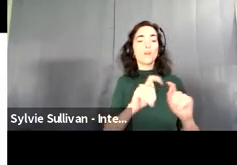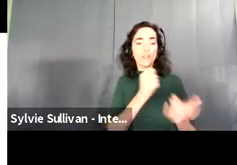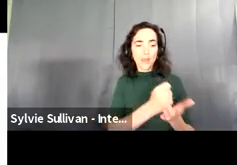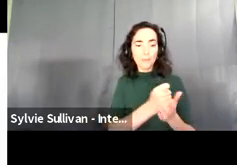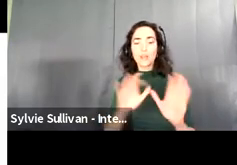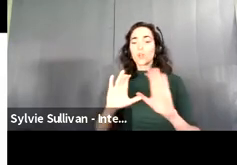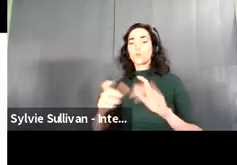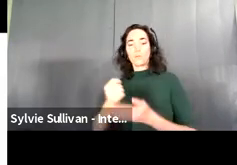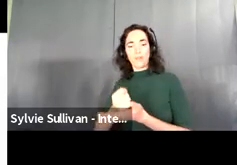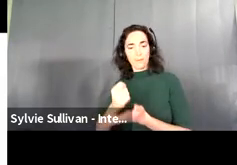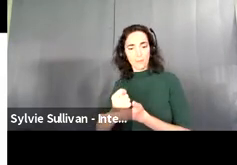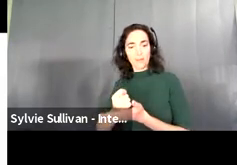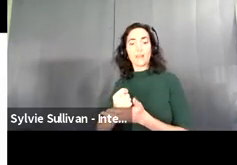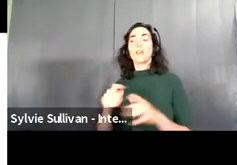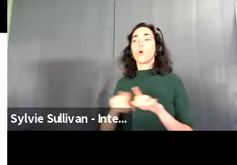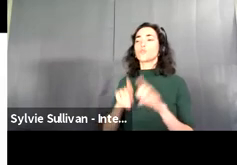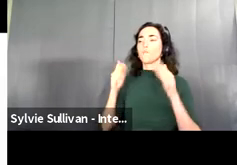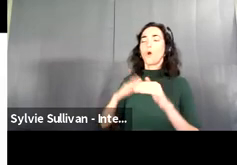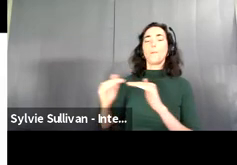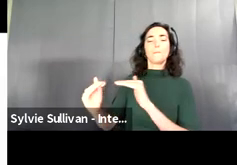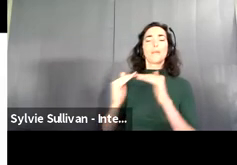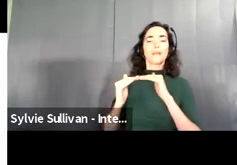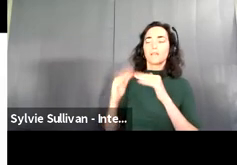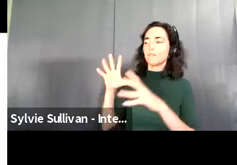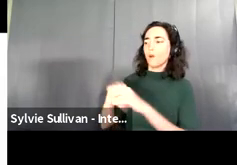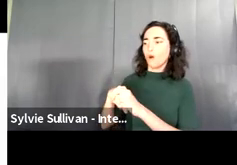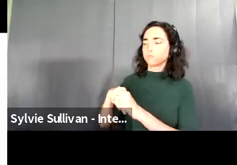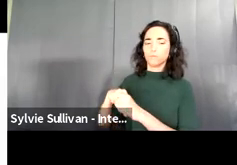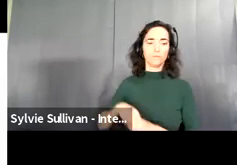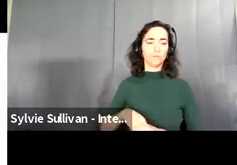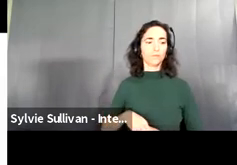And then we also really focused on peer engagement.